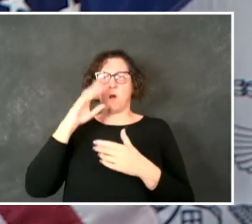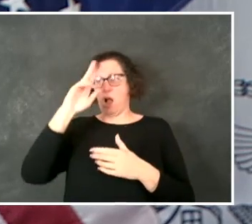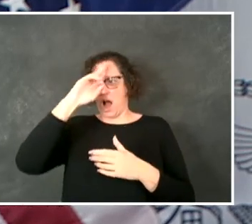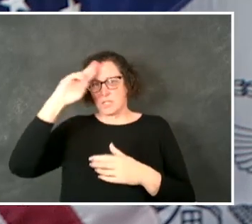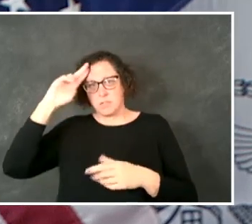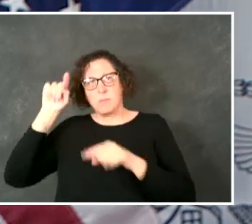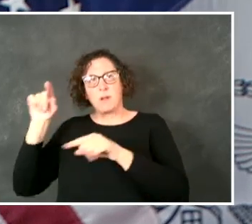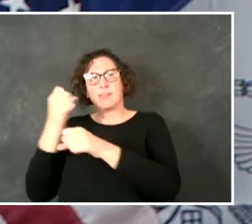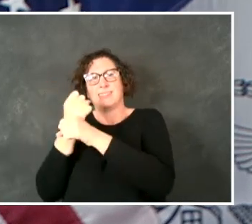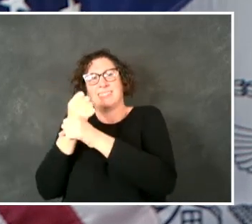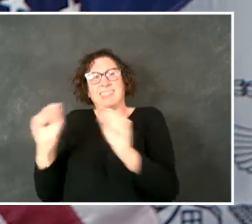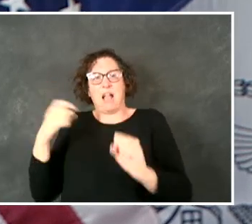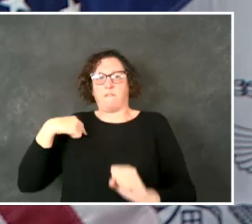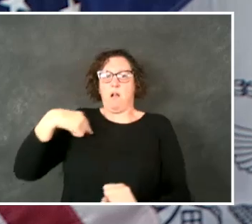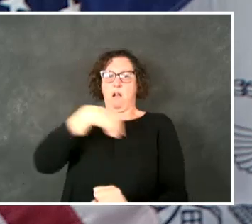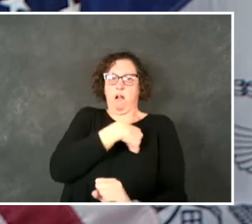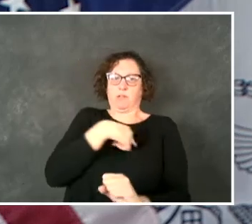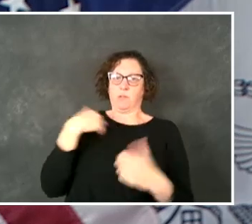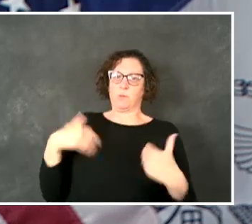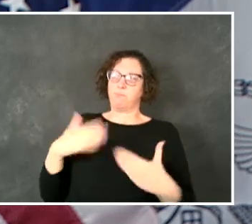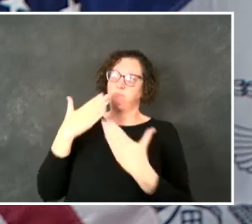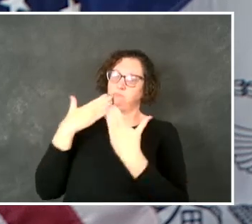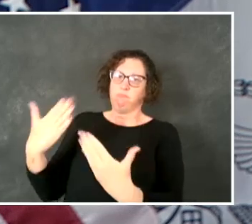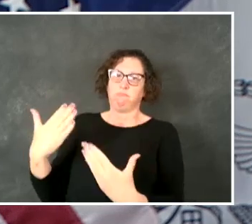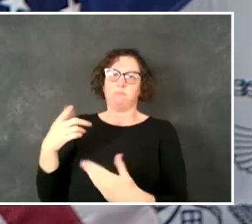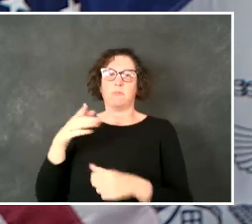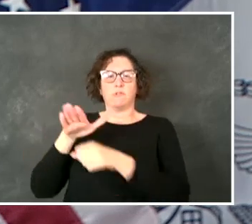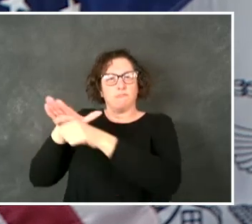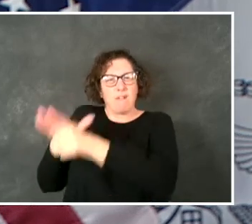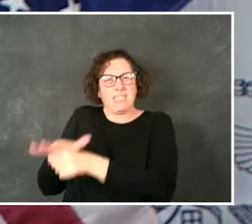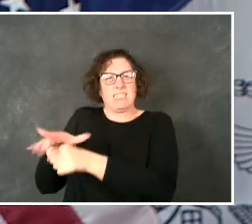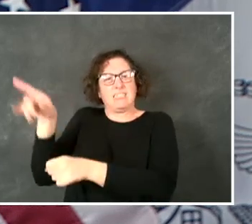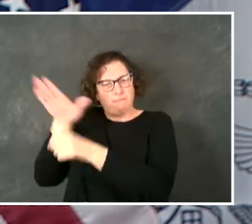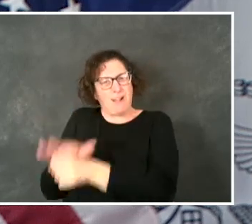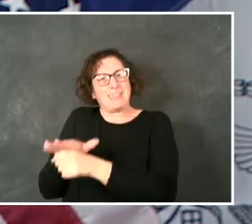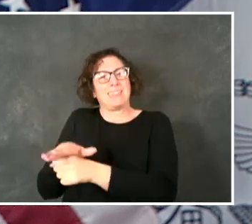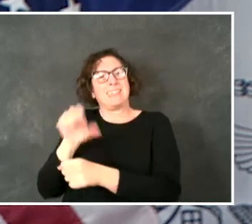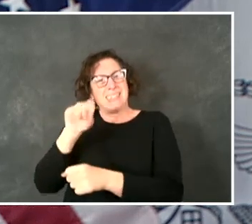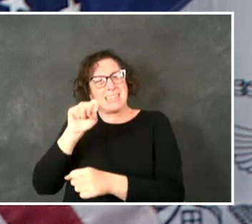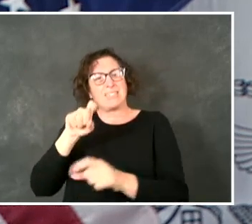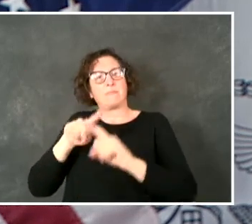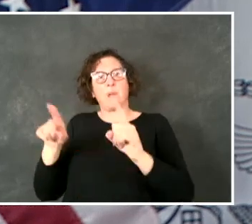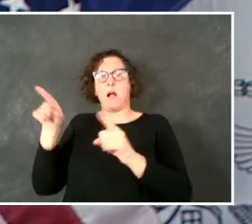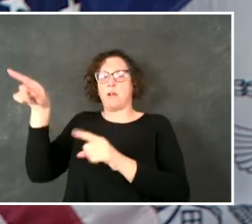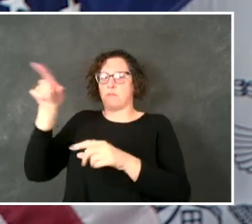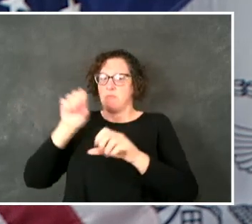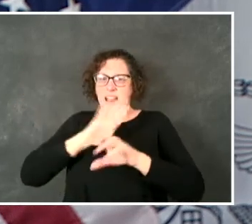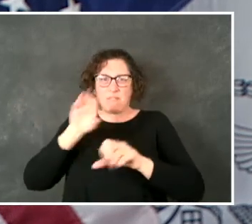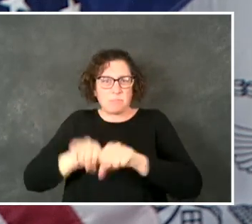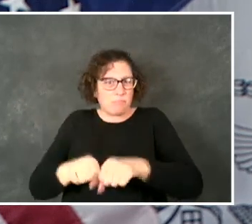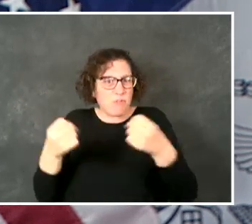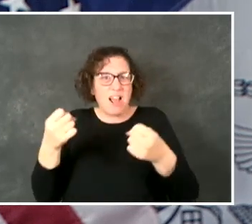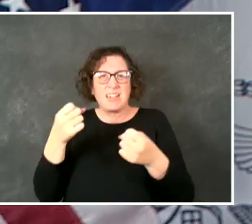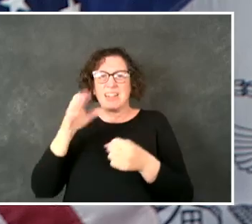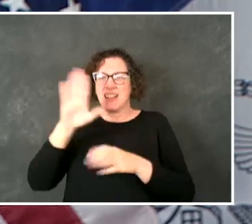COMMUNITY-BASED CLINICS AND THAT'S PART OF WHAT SAVED US HERE BECAUSE OUR HOSPITAL SYSTEM WAS STRAINED DEPELYUT B IT